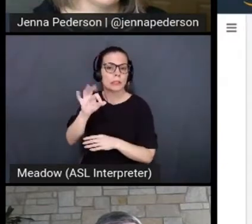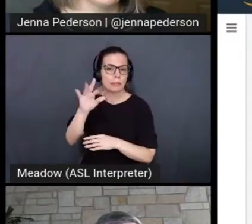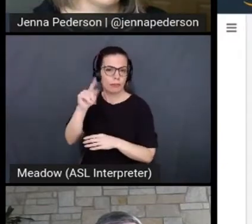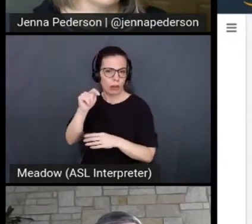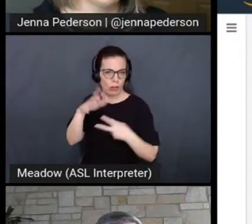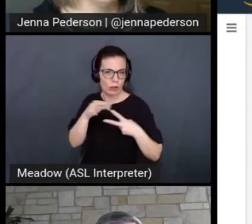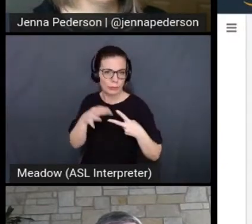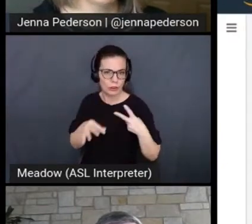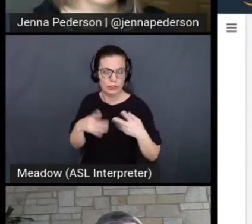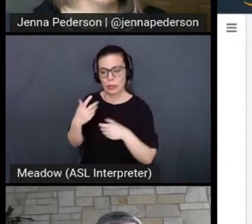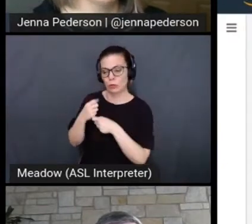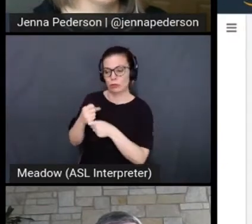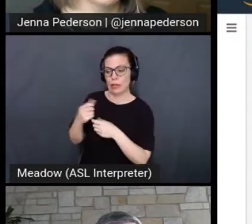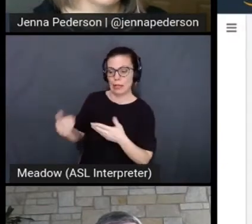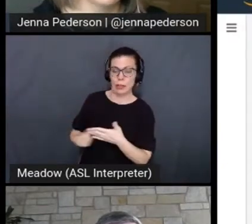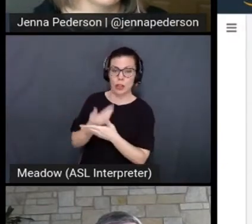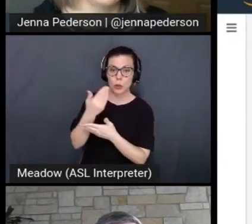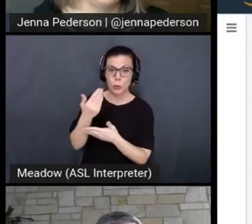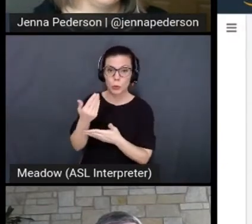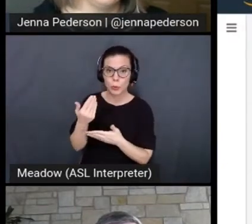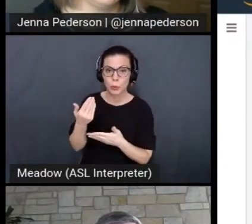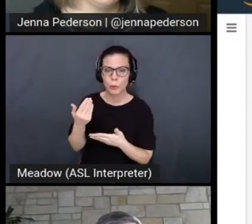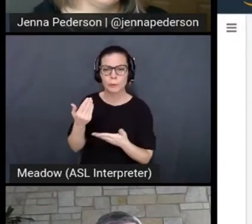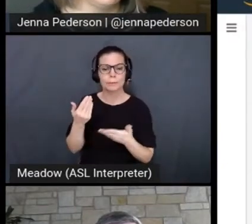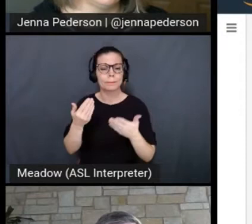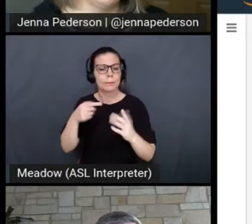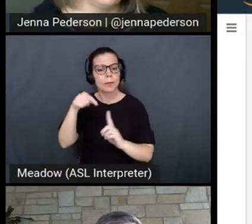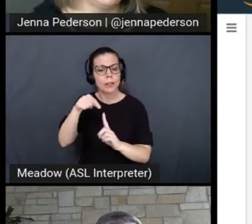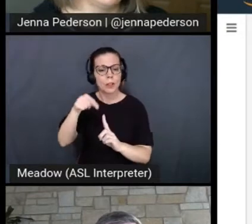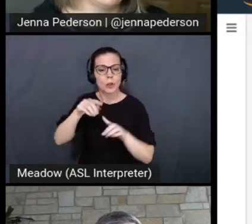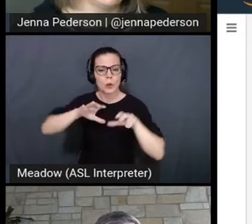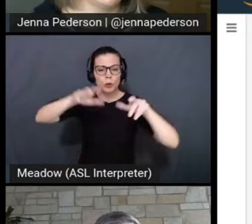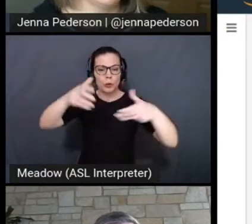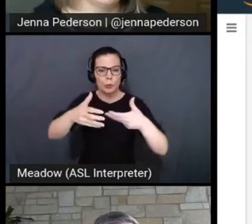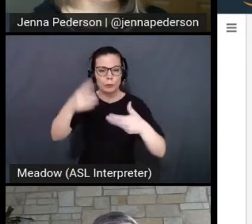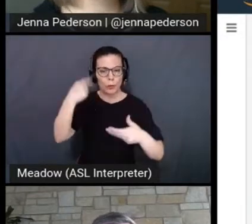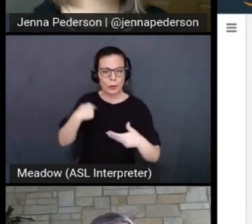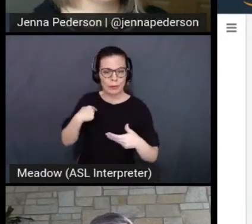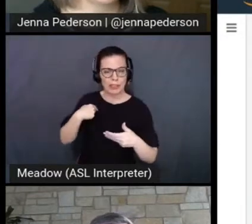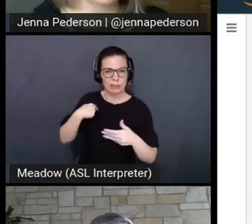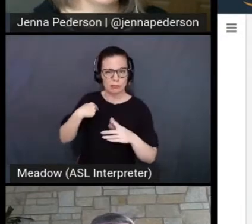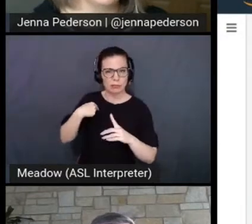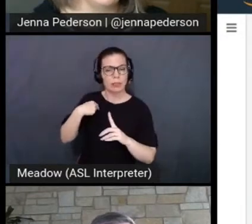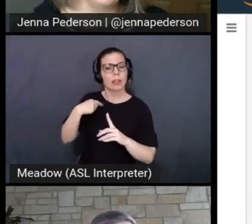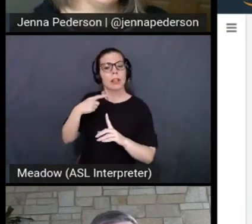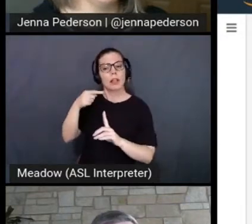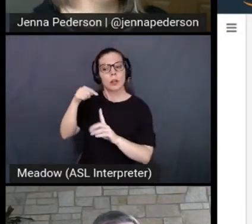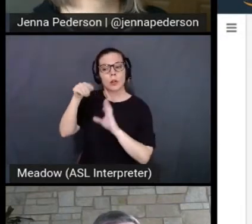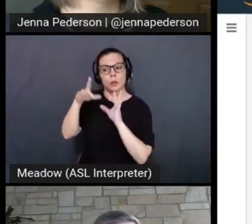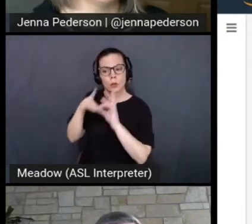create a new parameter group for me with the Babelfish settings turned on, right?